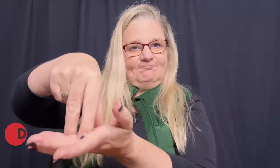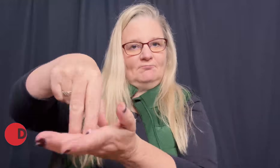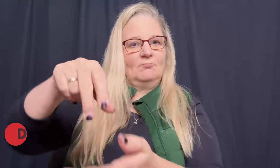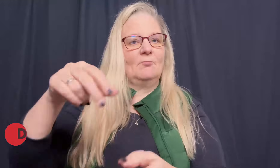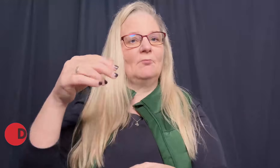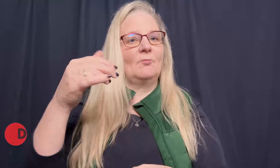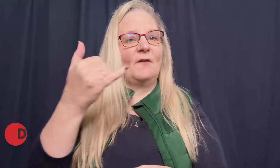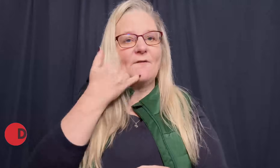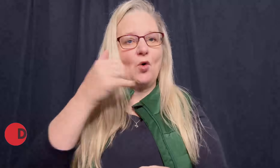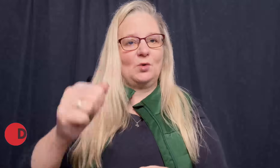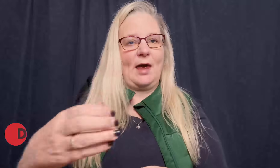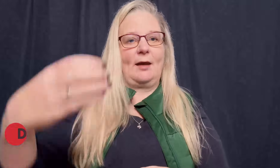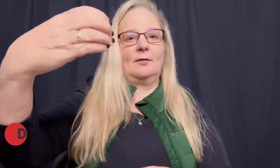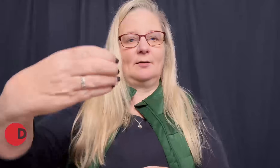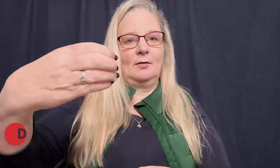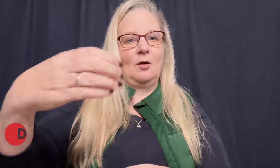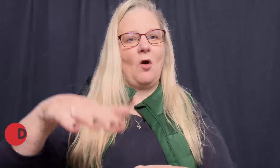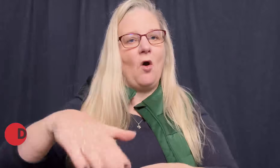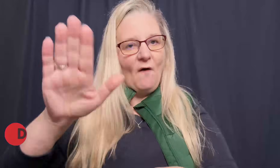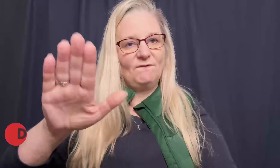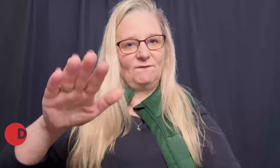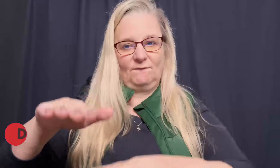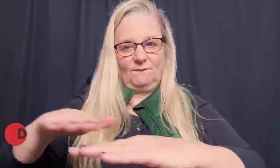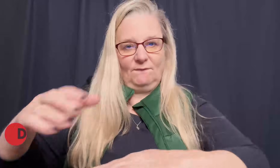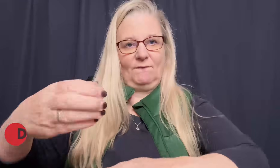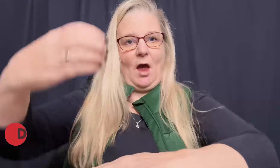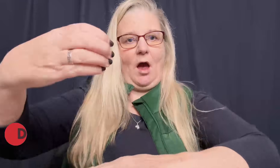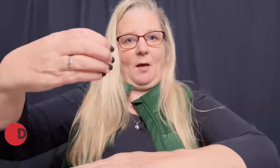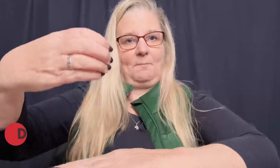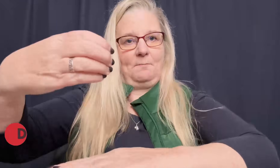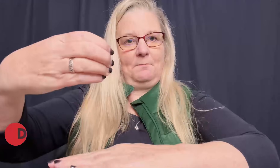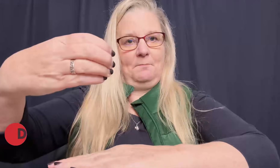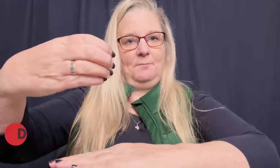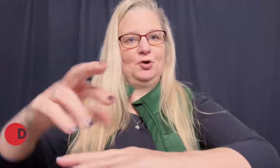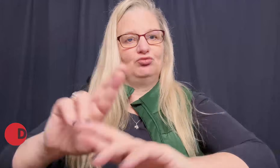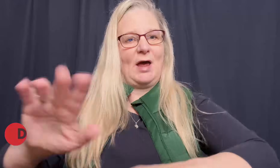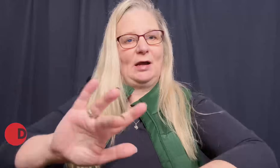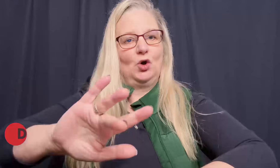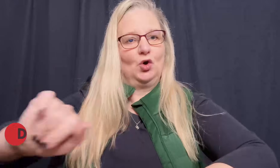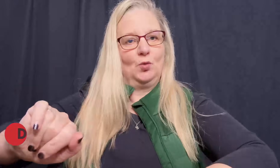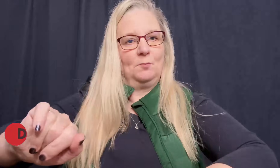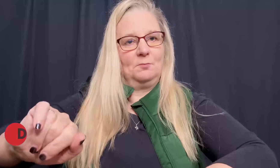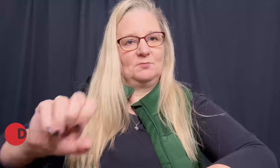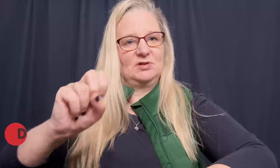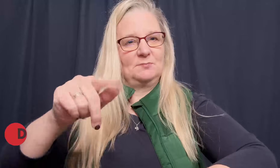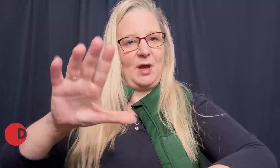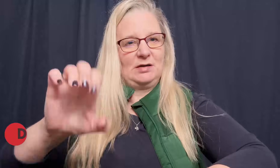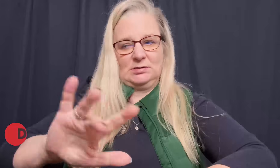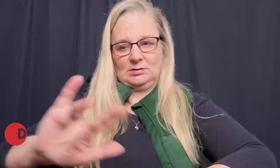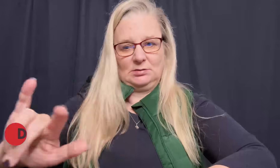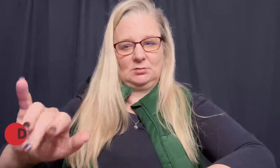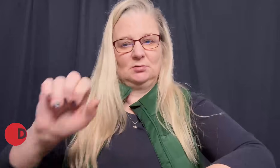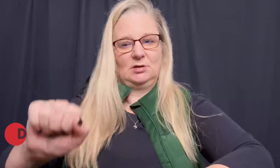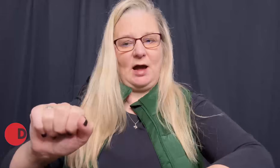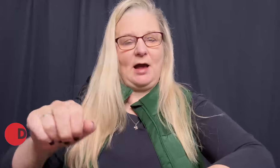This would give more space and prevent the speaker